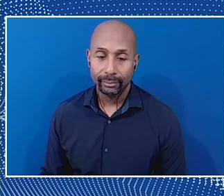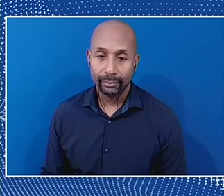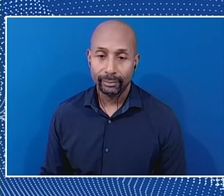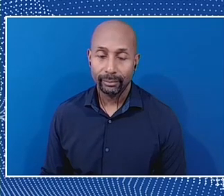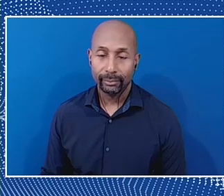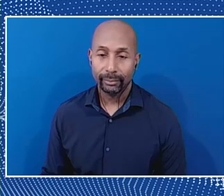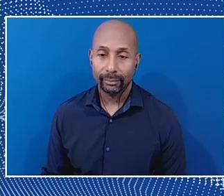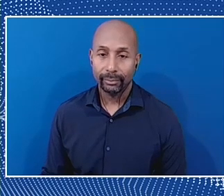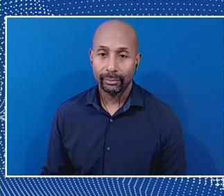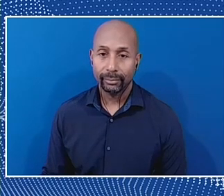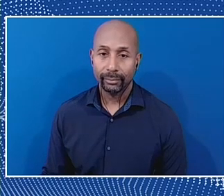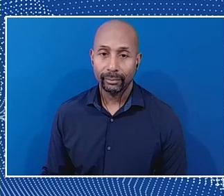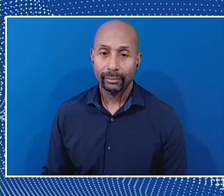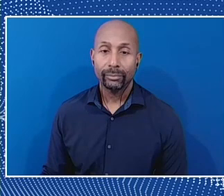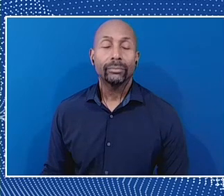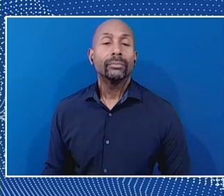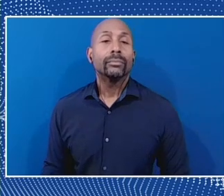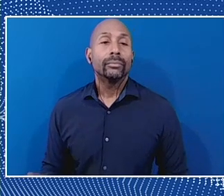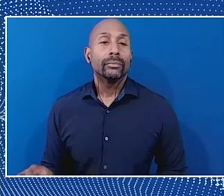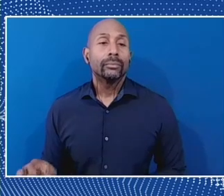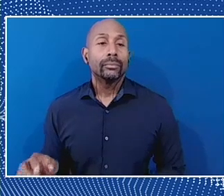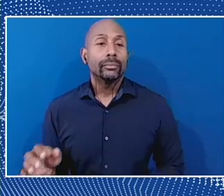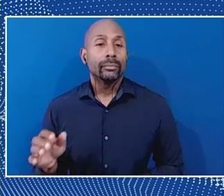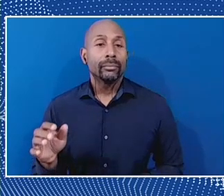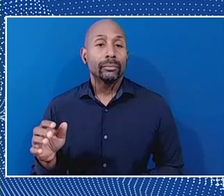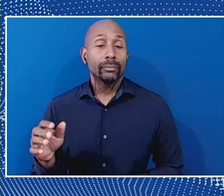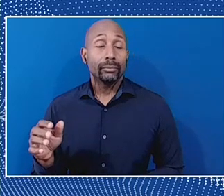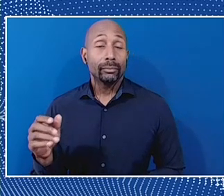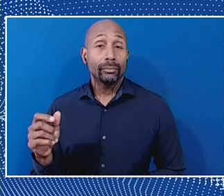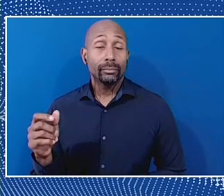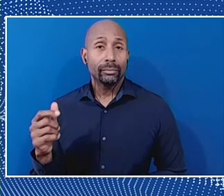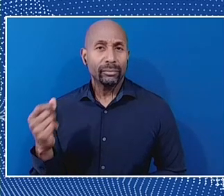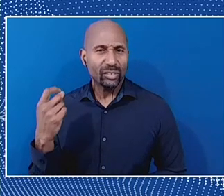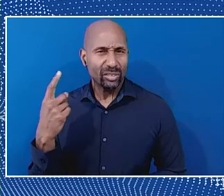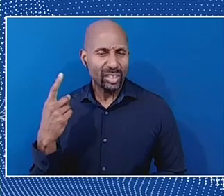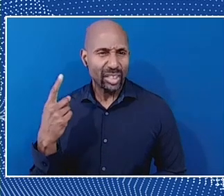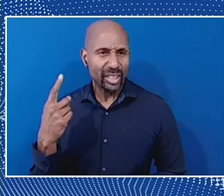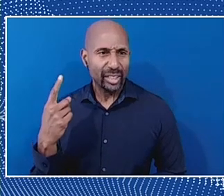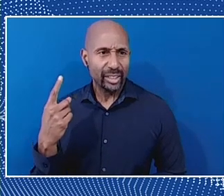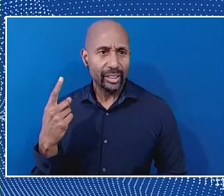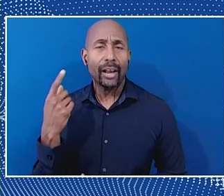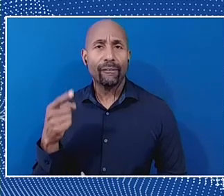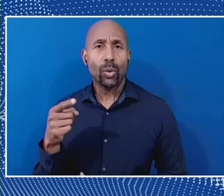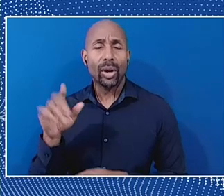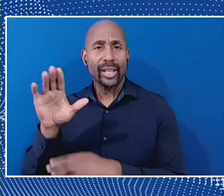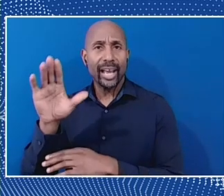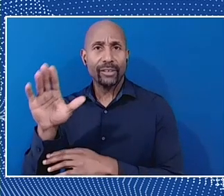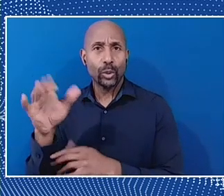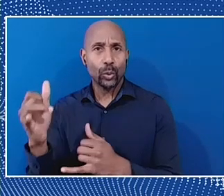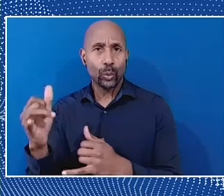much discussion still this afternoon on the text. And if that is the case, we may